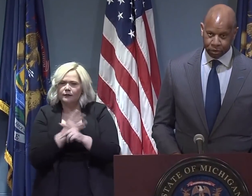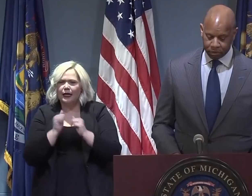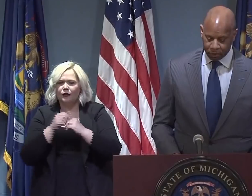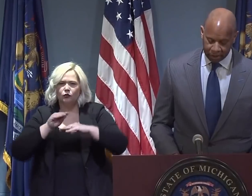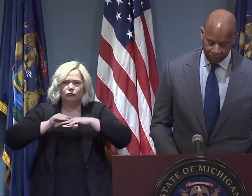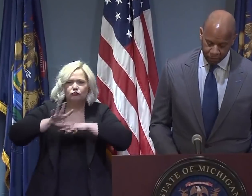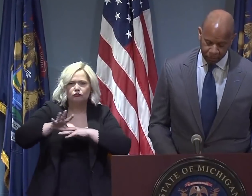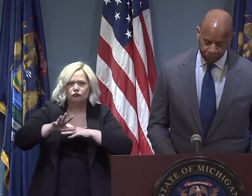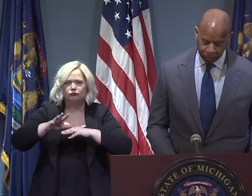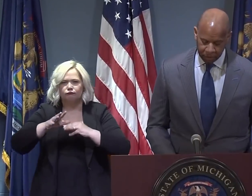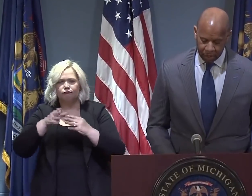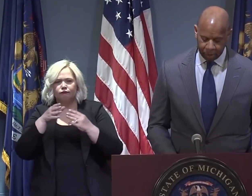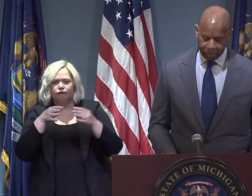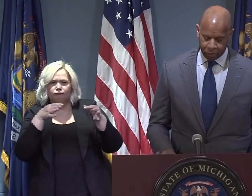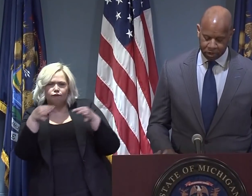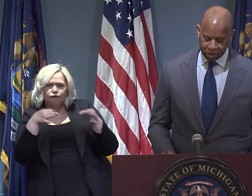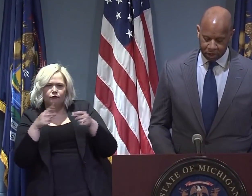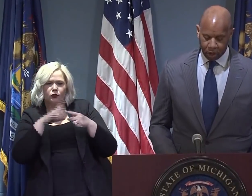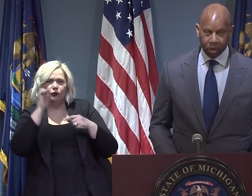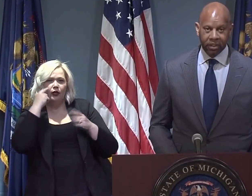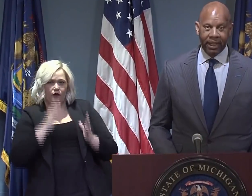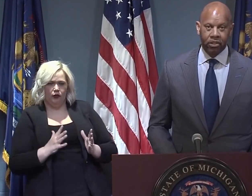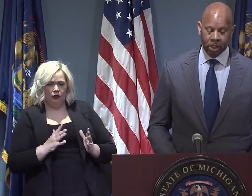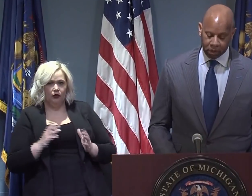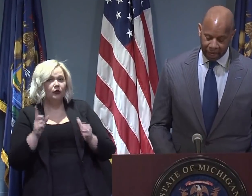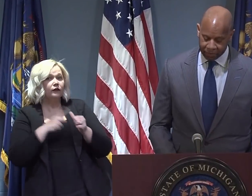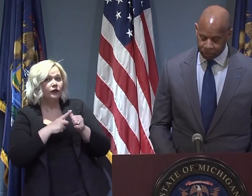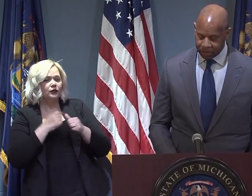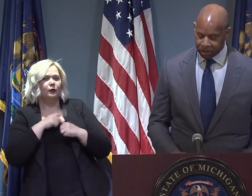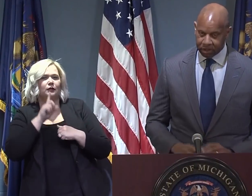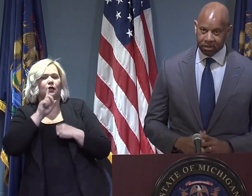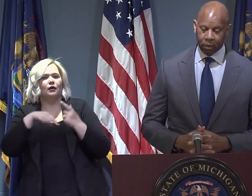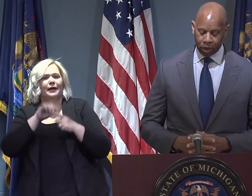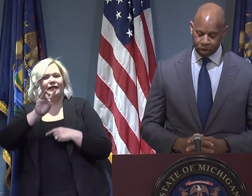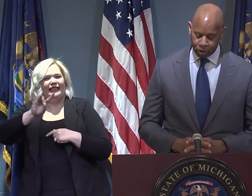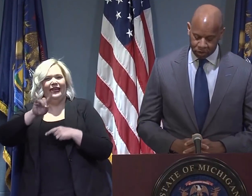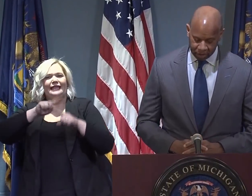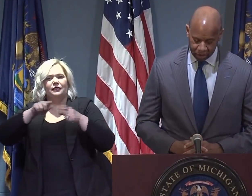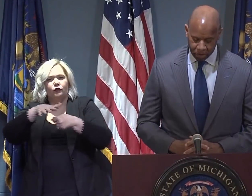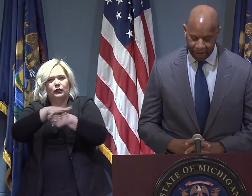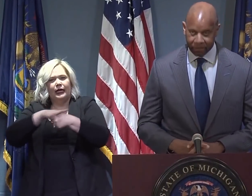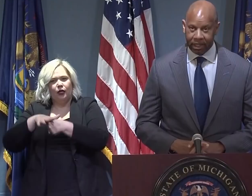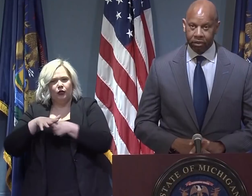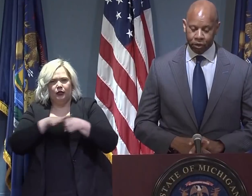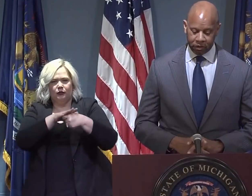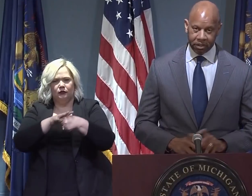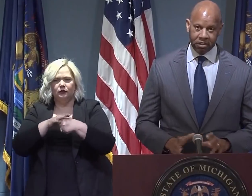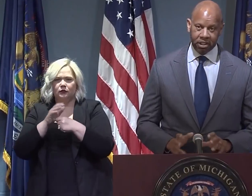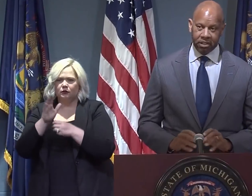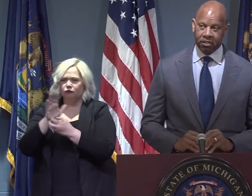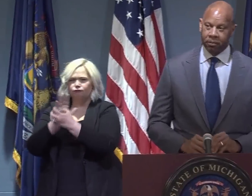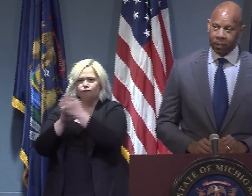ABOUT MORE DETAIL REGARDING THE ANALYSIS WE HAVE BEEN GOING THROUGH TO PROVIDE ADVICE AND